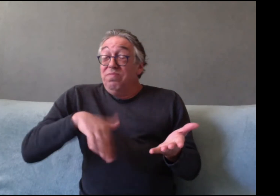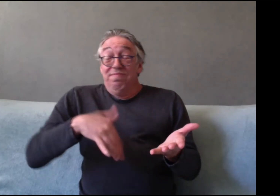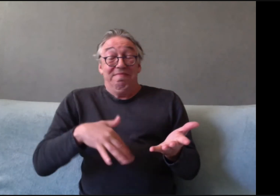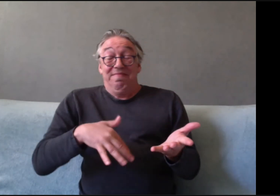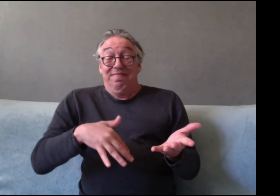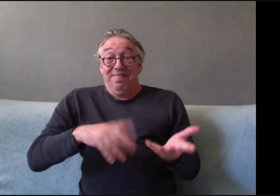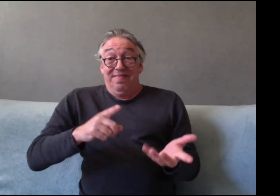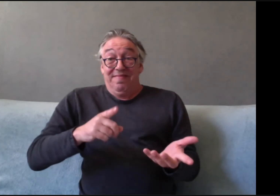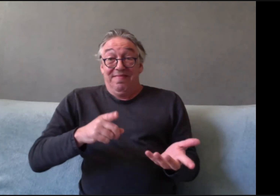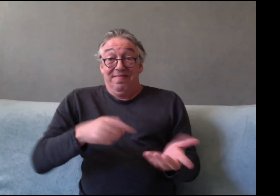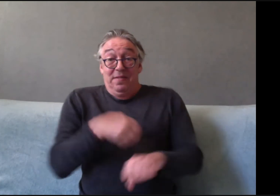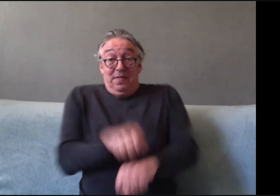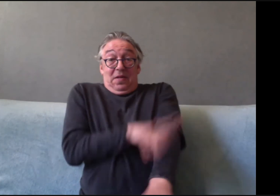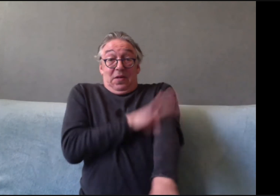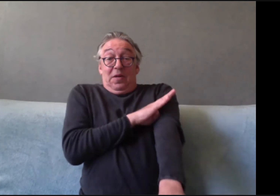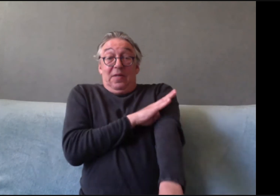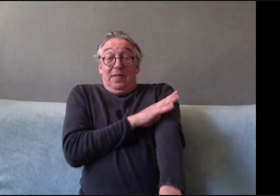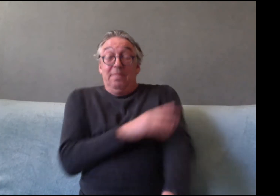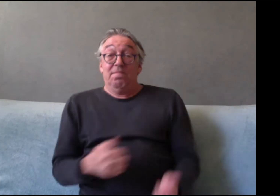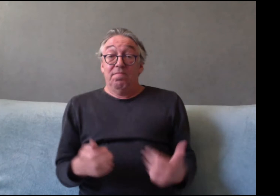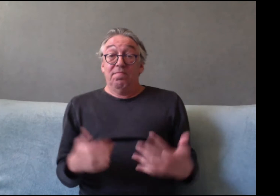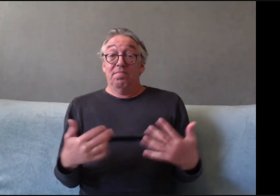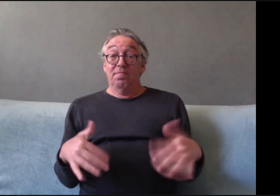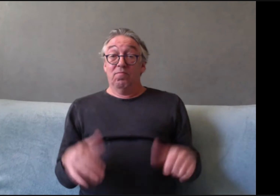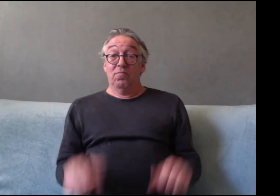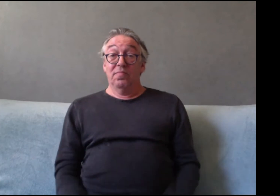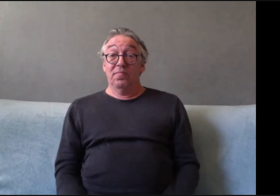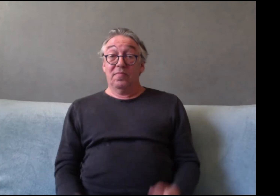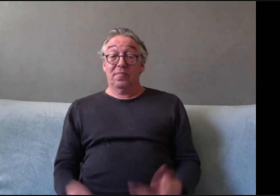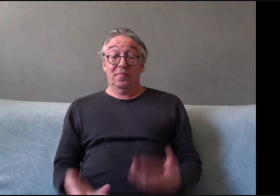in critical situations in the health systems.